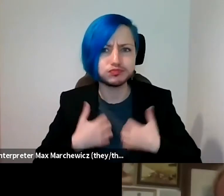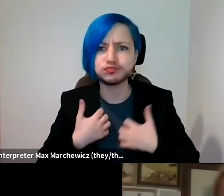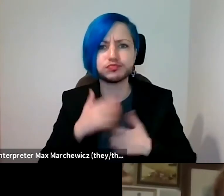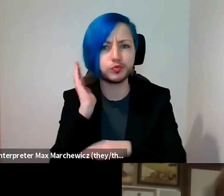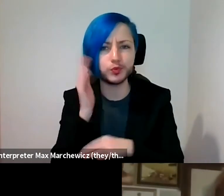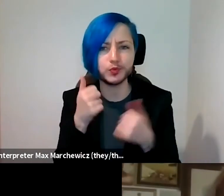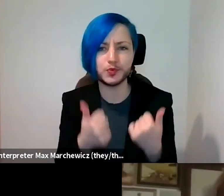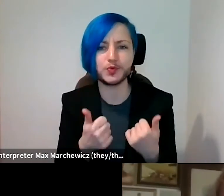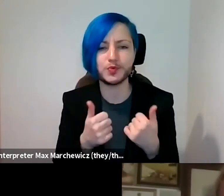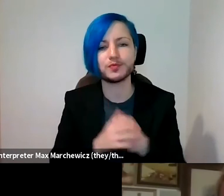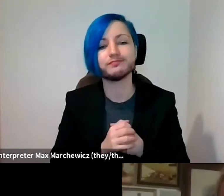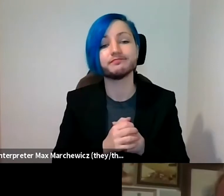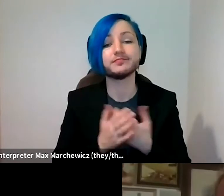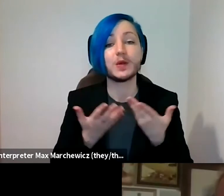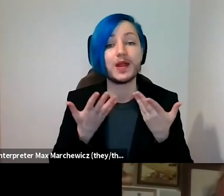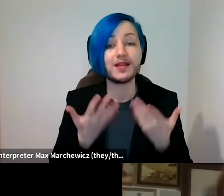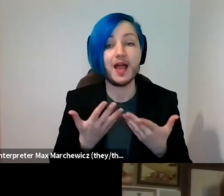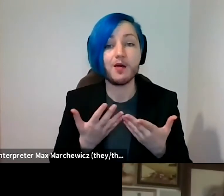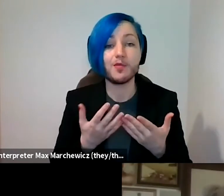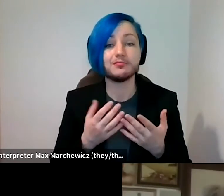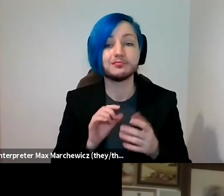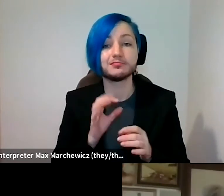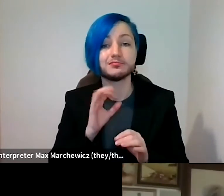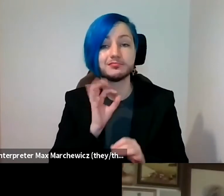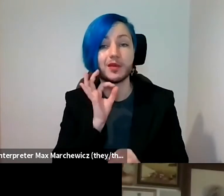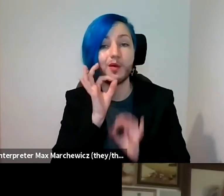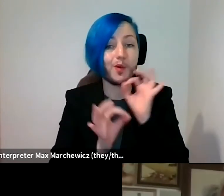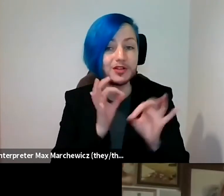And now we're moving on to the question and answer part